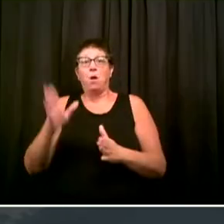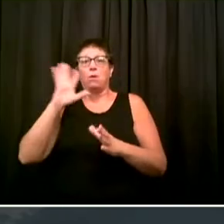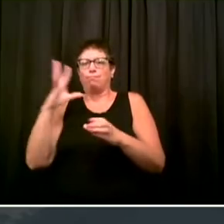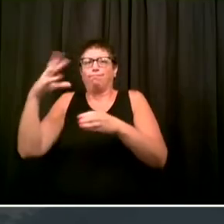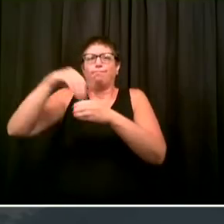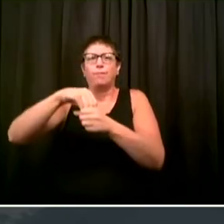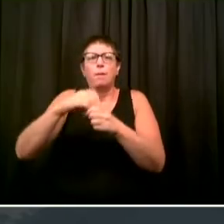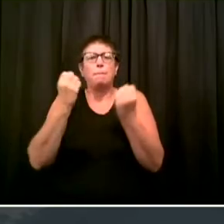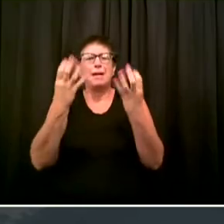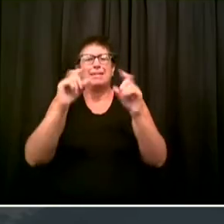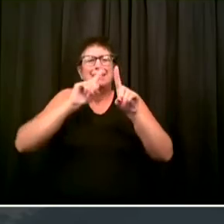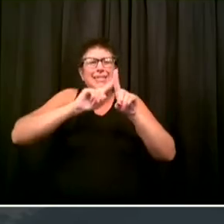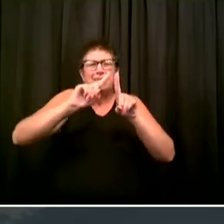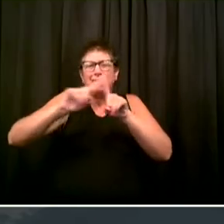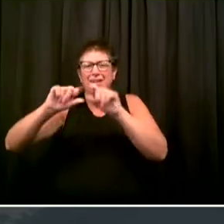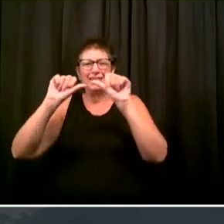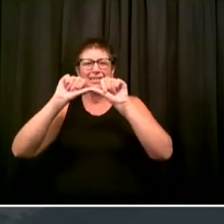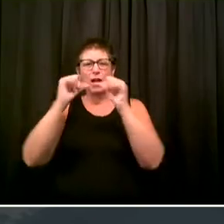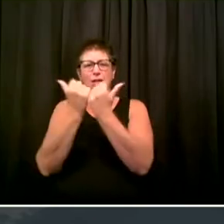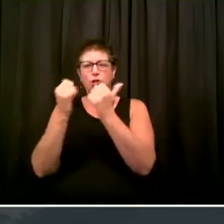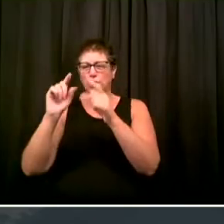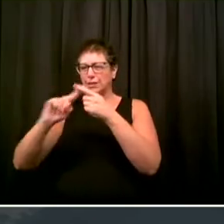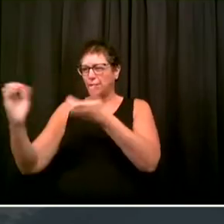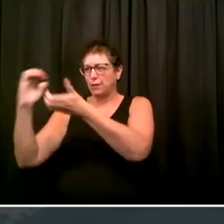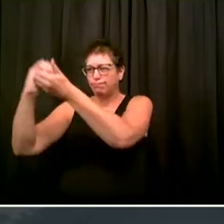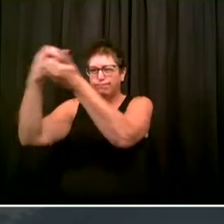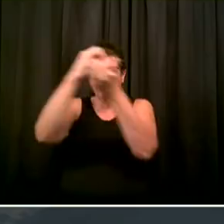SURE EVERY SCHOOL IS